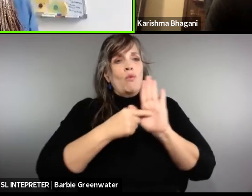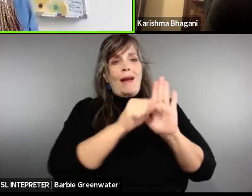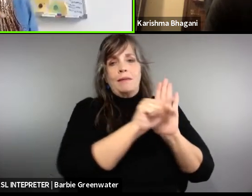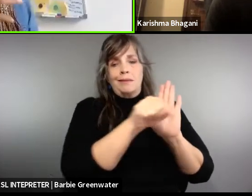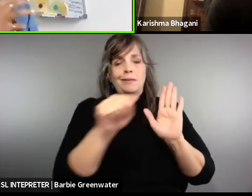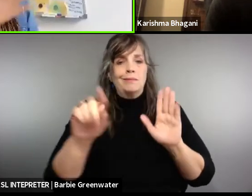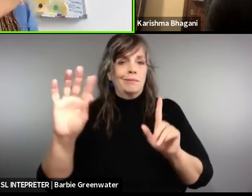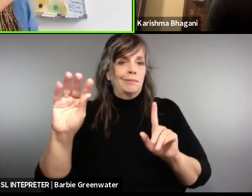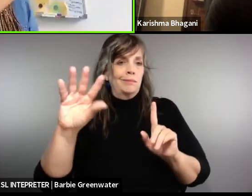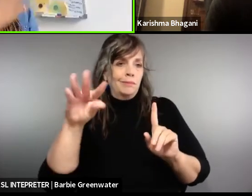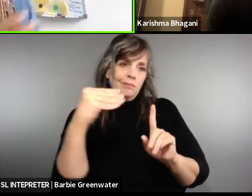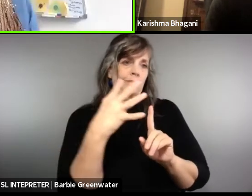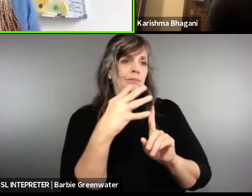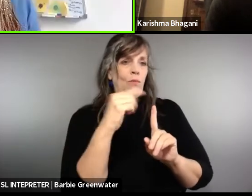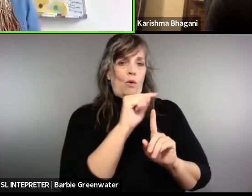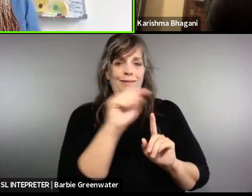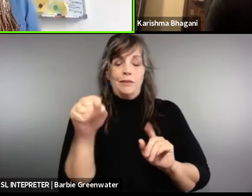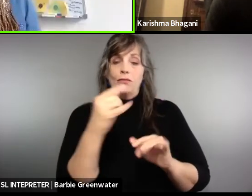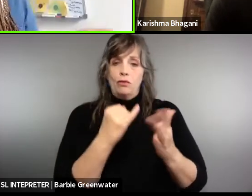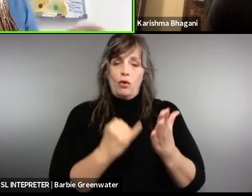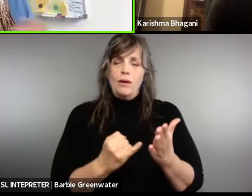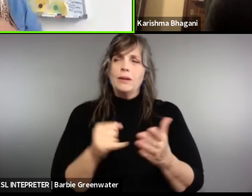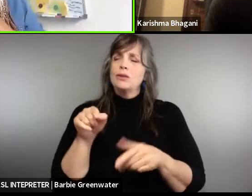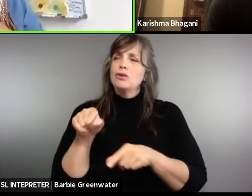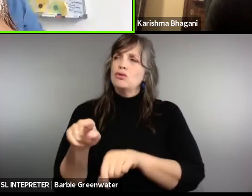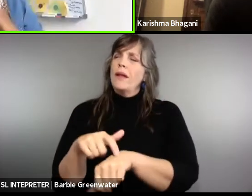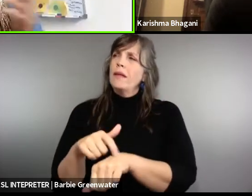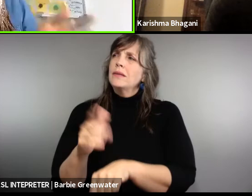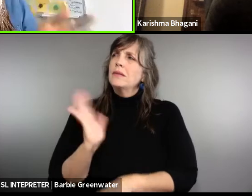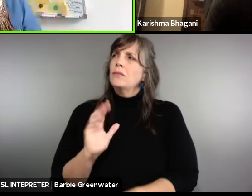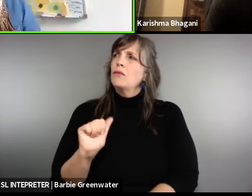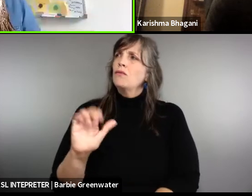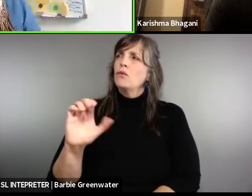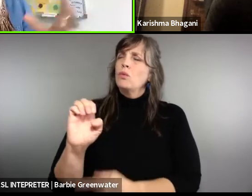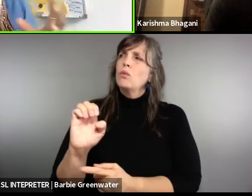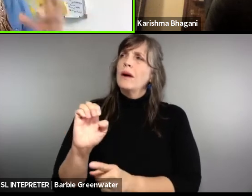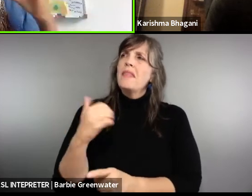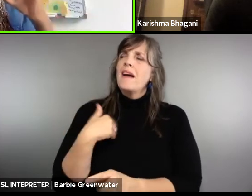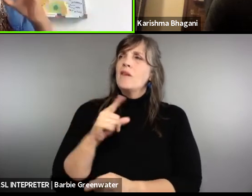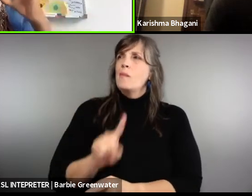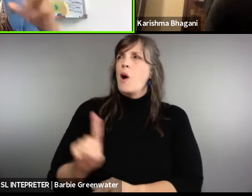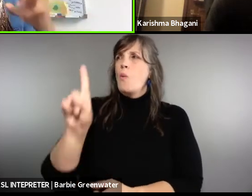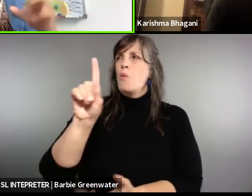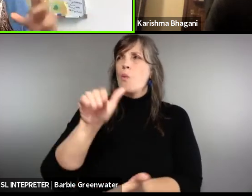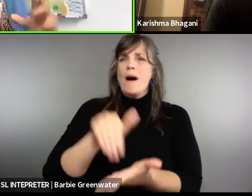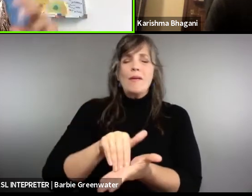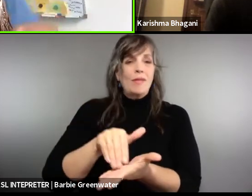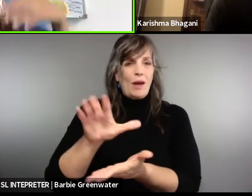and they fund, I think at the time they had about 1000 companies that they co-funded.